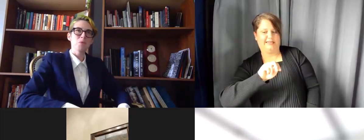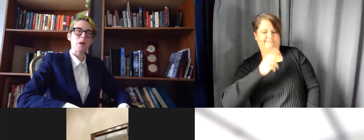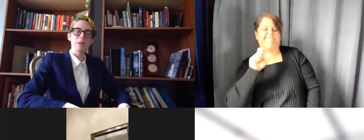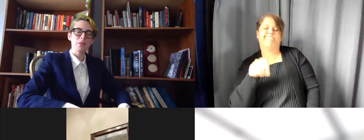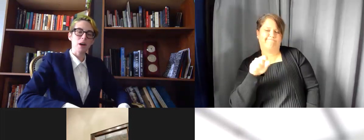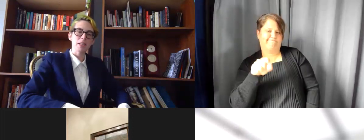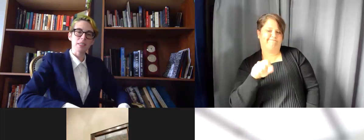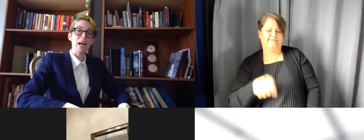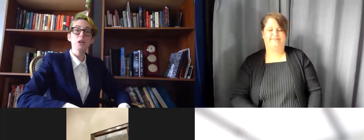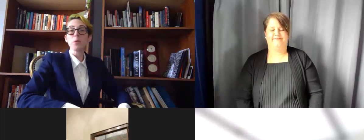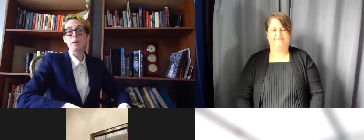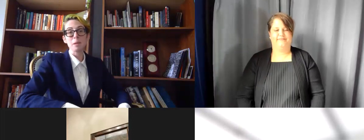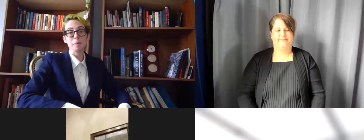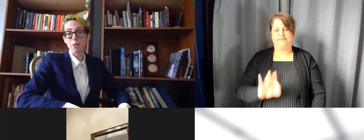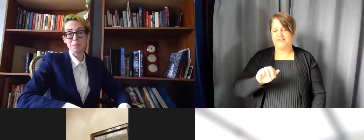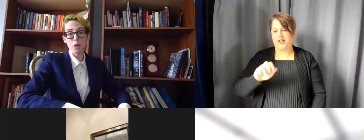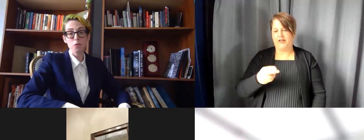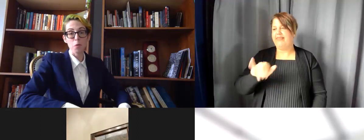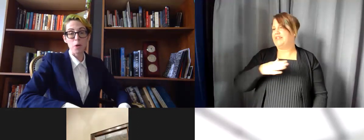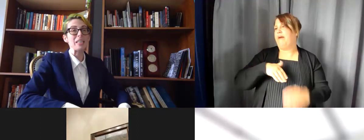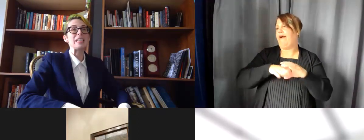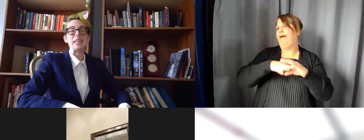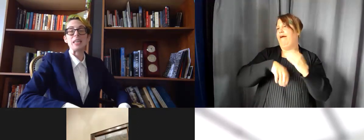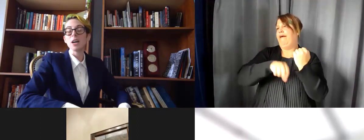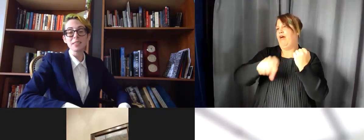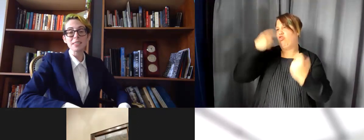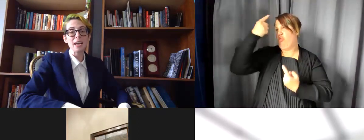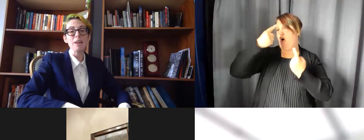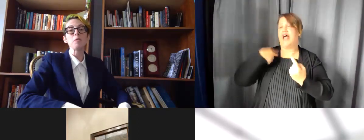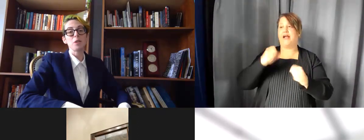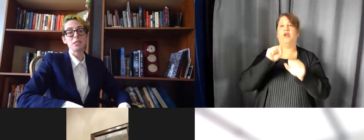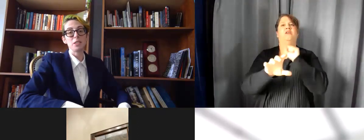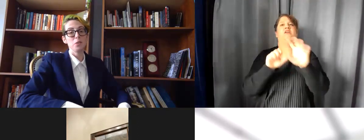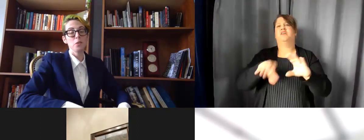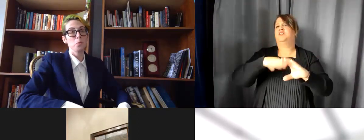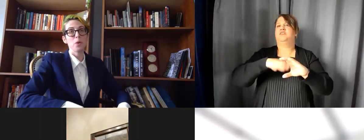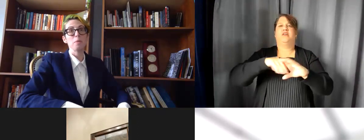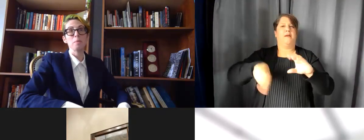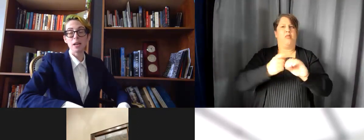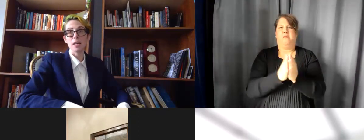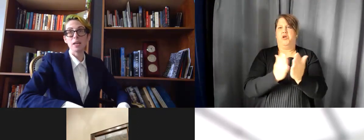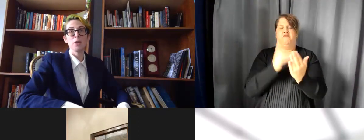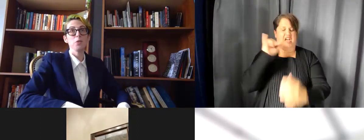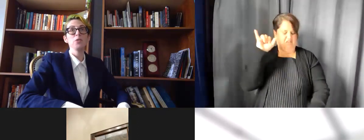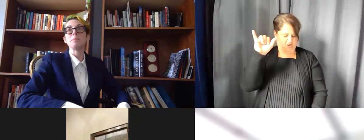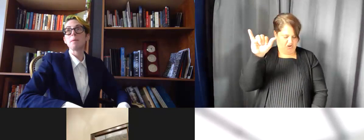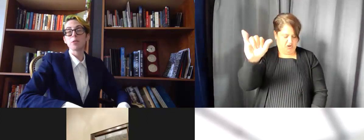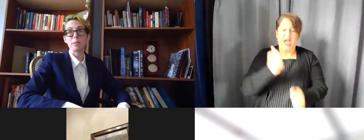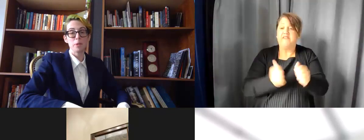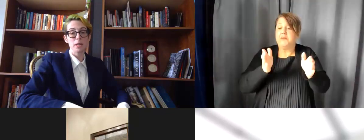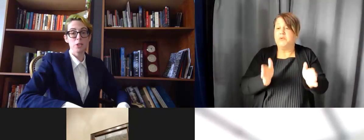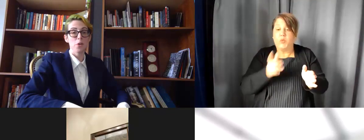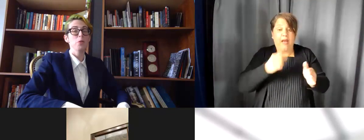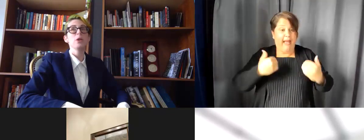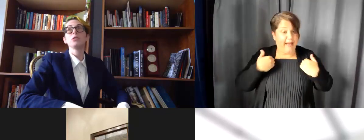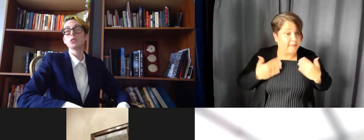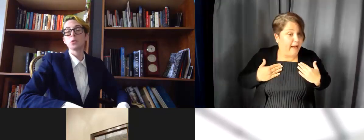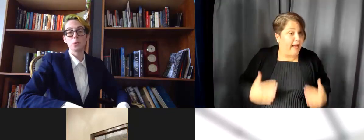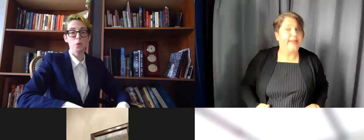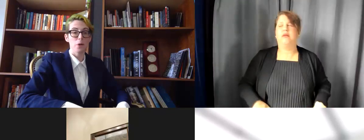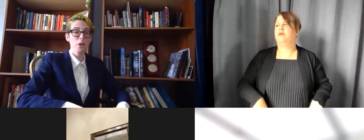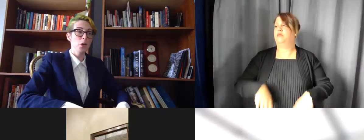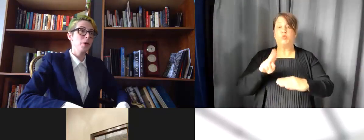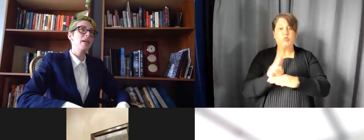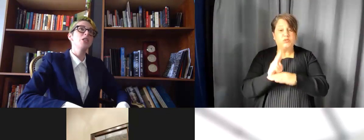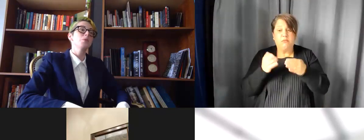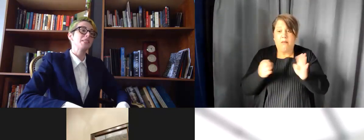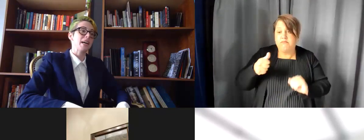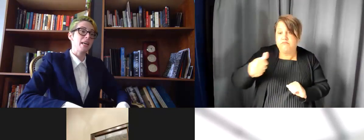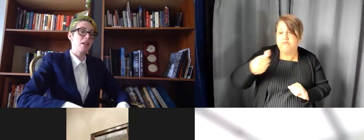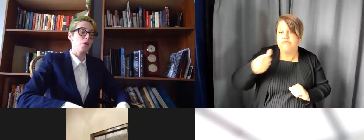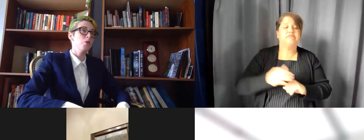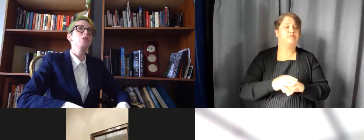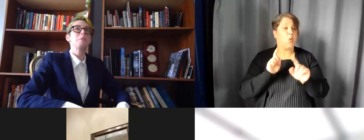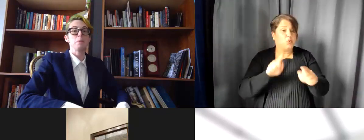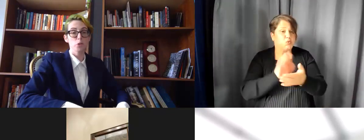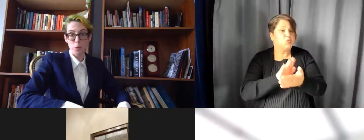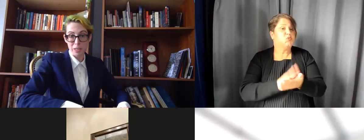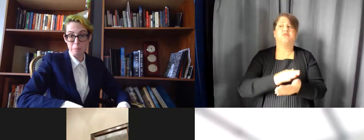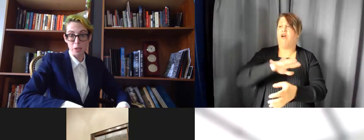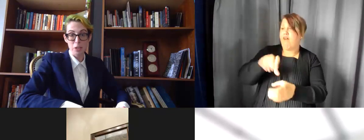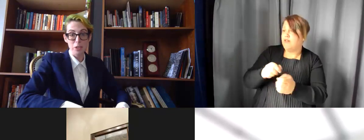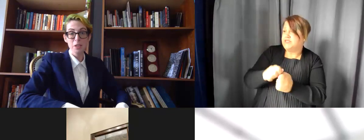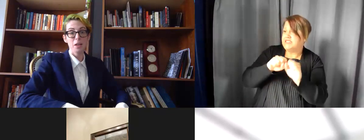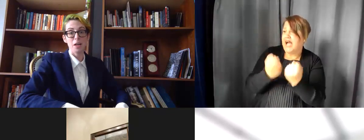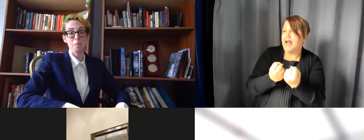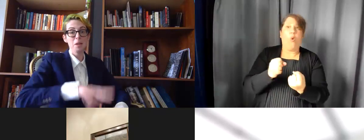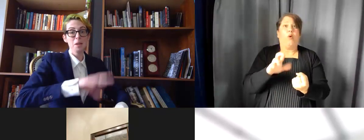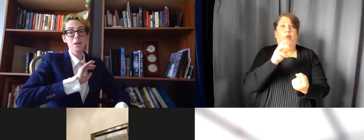Farrah Garland: rambling thoughts, and I could ramble about this book for eons every person with a body, and who uses public transportation, or who goes to school, or who engages with society, or who knows? People should read this book.